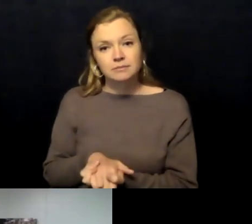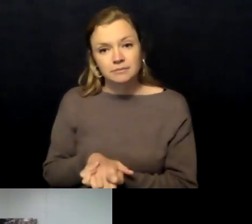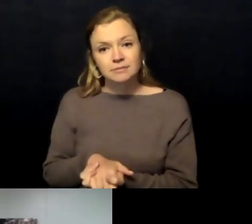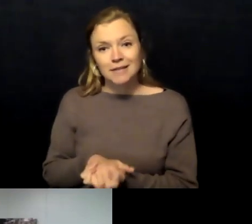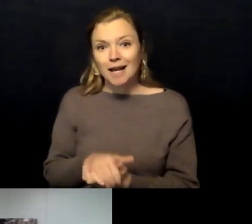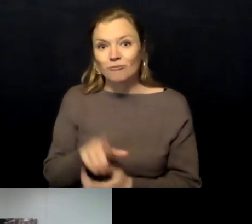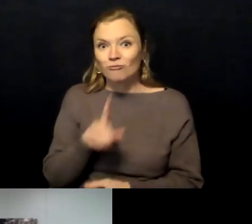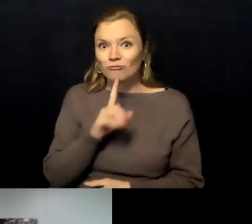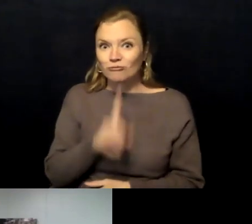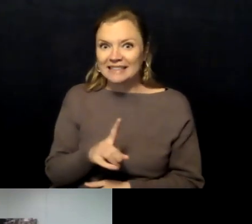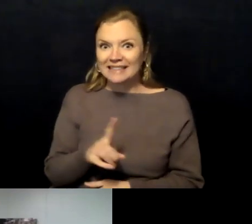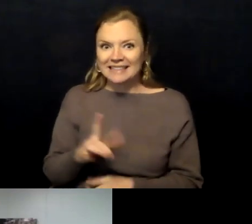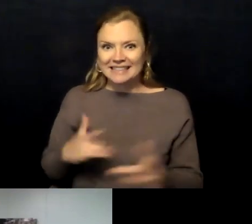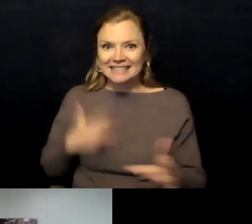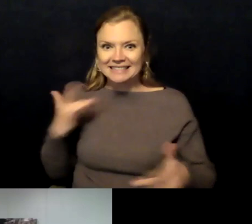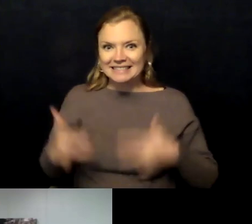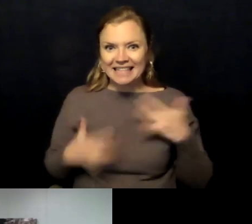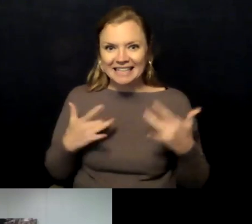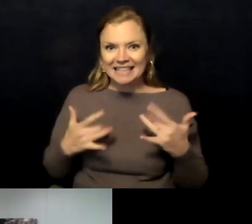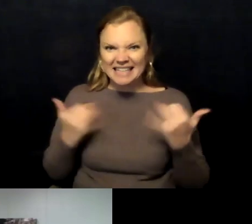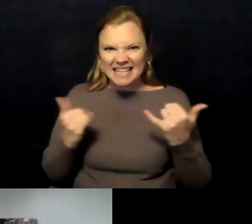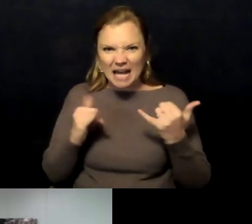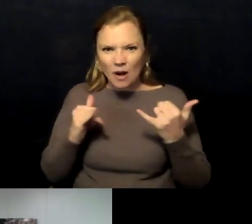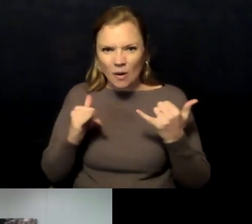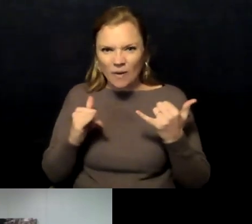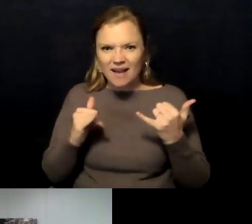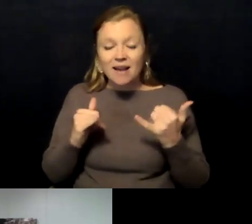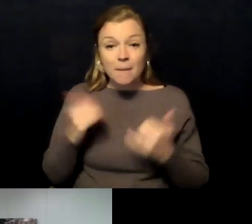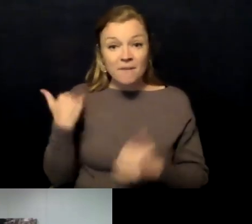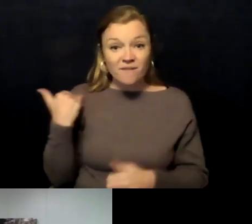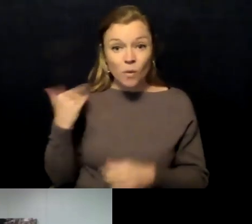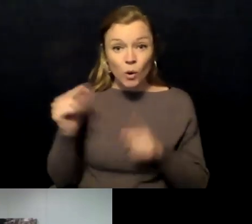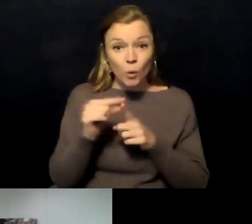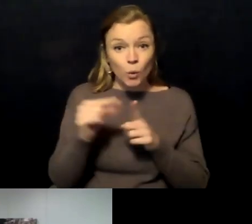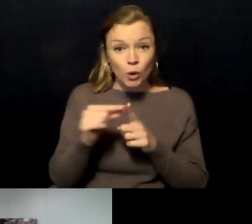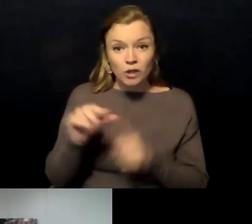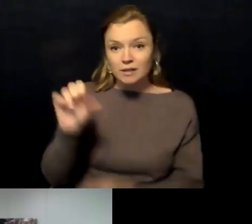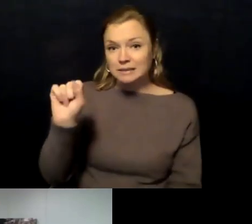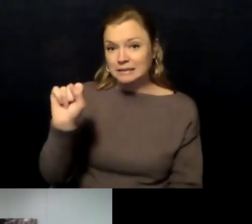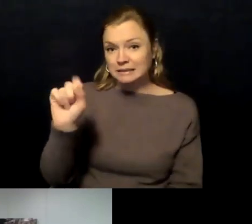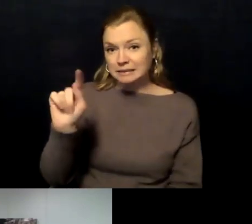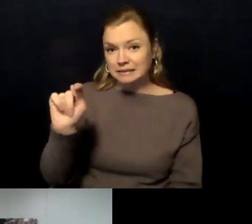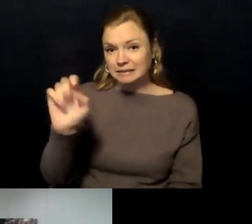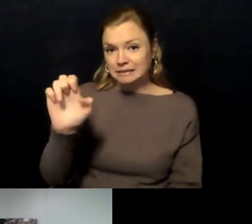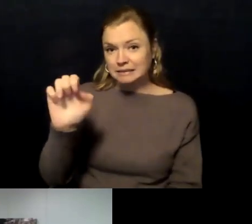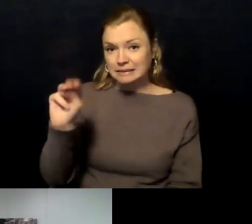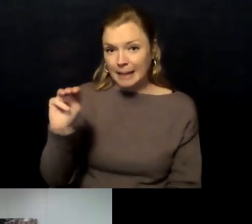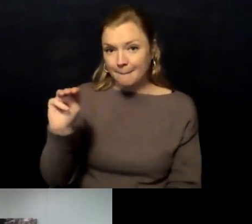that art is now part of that whole STEM- that it's become STEAM, because the